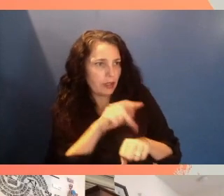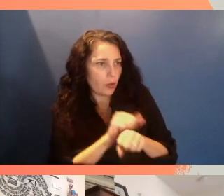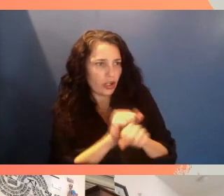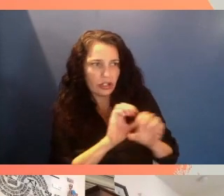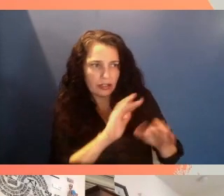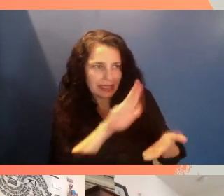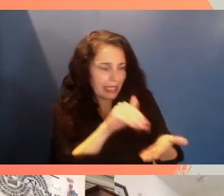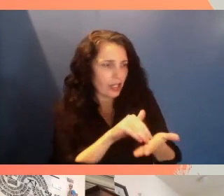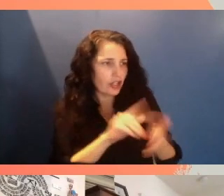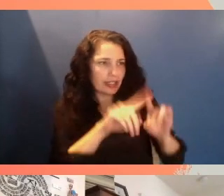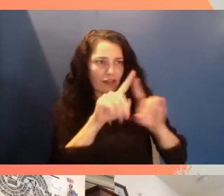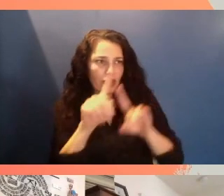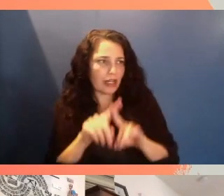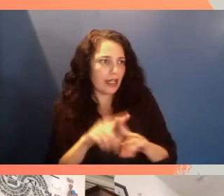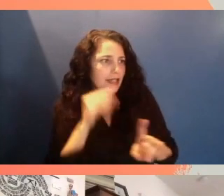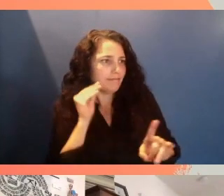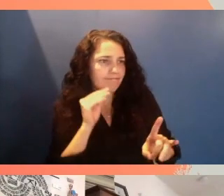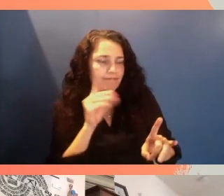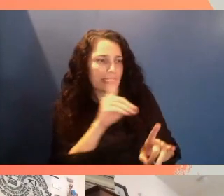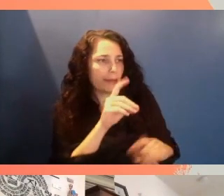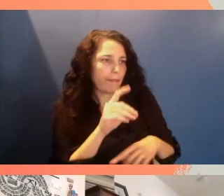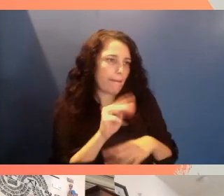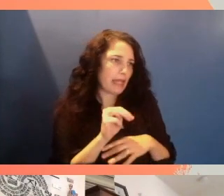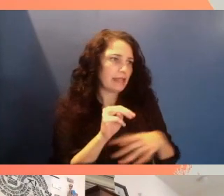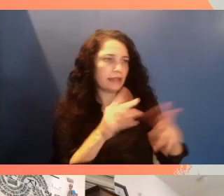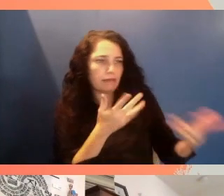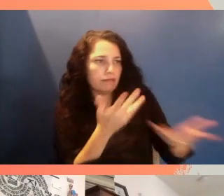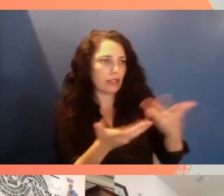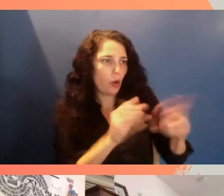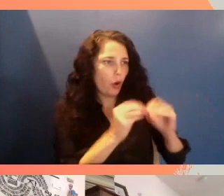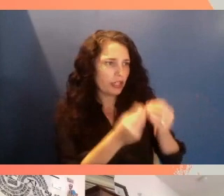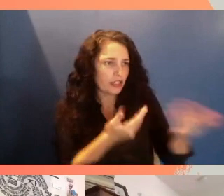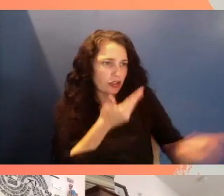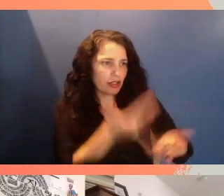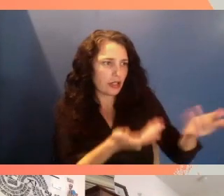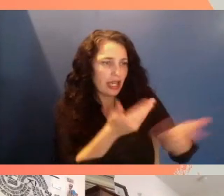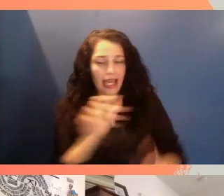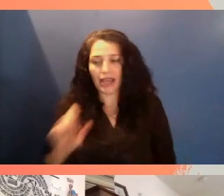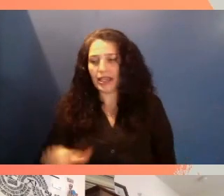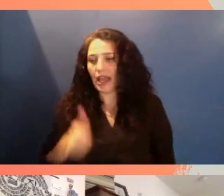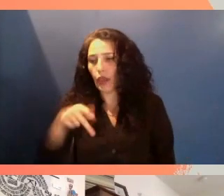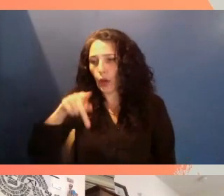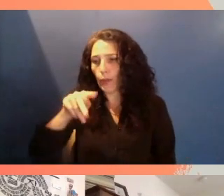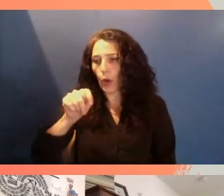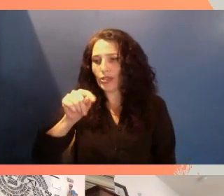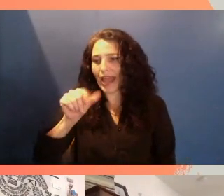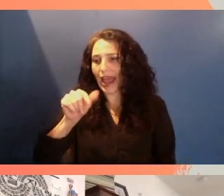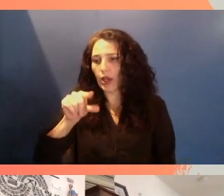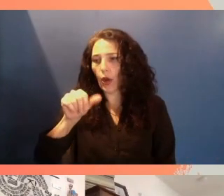and other domestic worker organizations. And our other key protagonist is a trans masculine person.